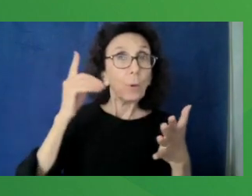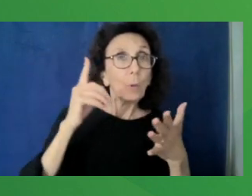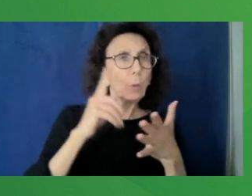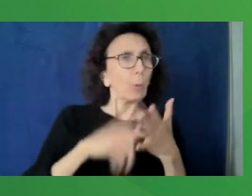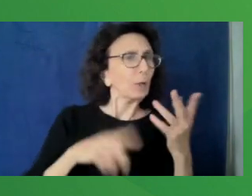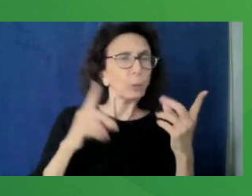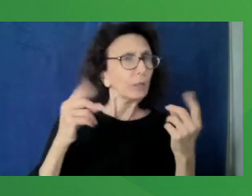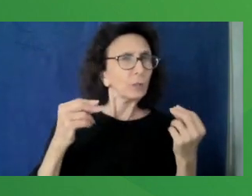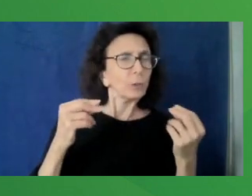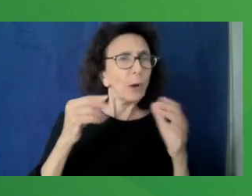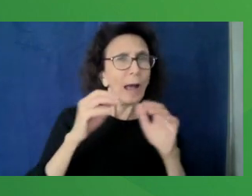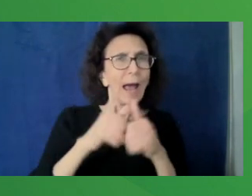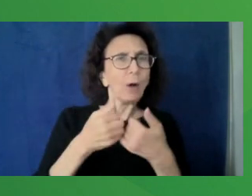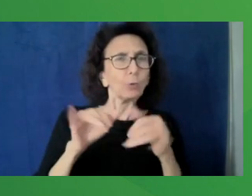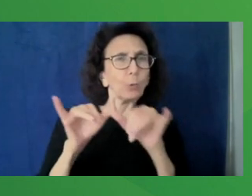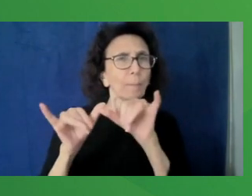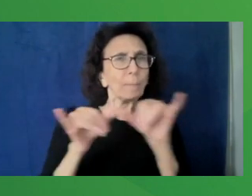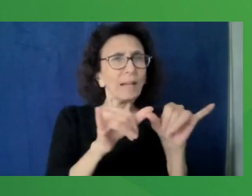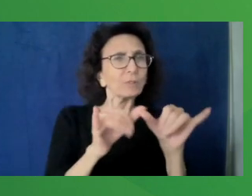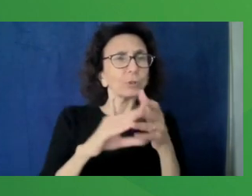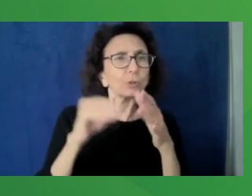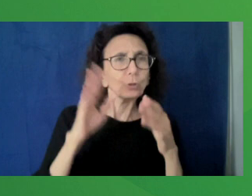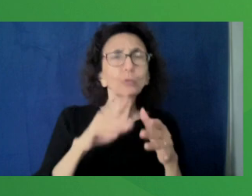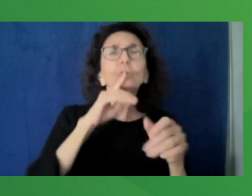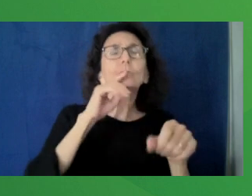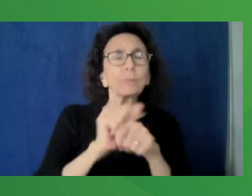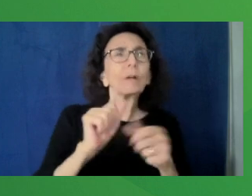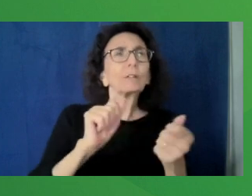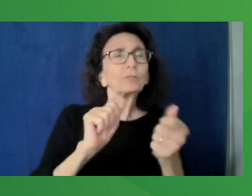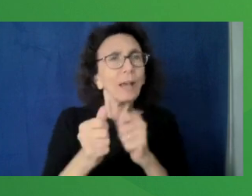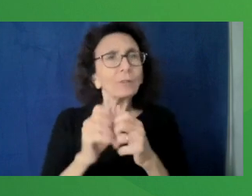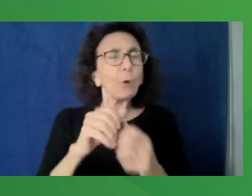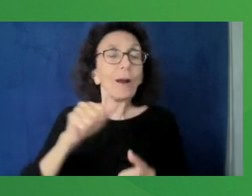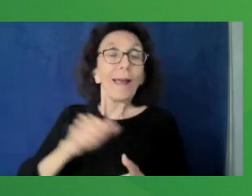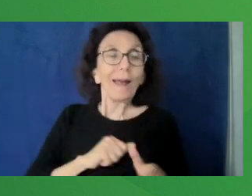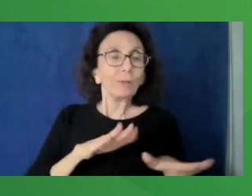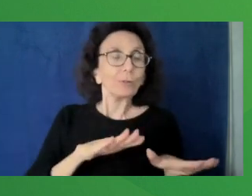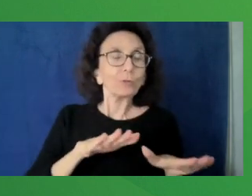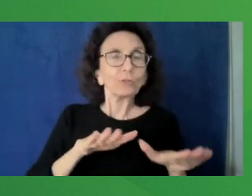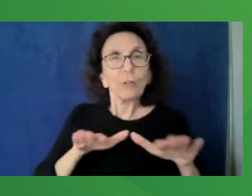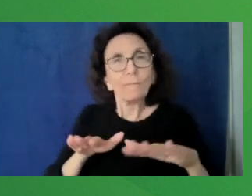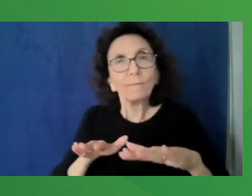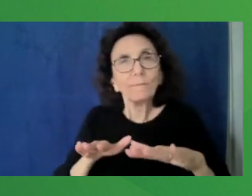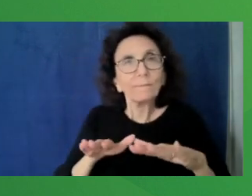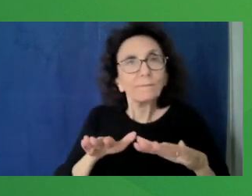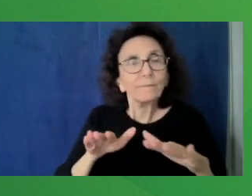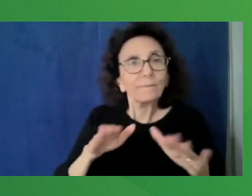measure students' changes or shifts in attitude in response to this curriculum? Next slide, please.